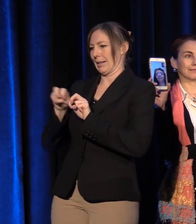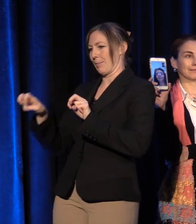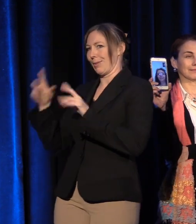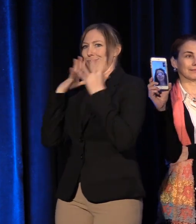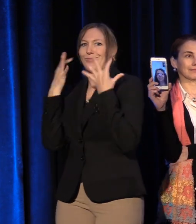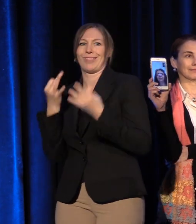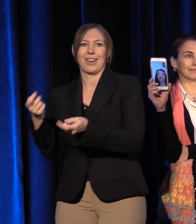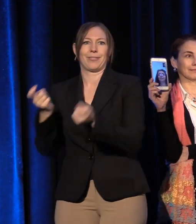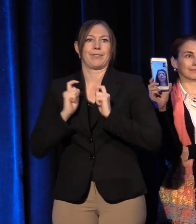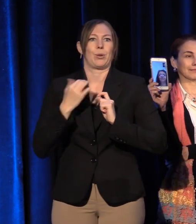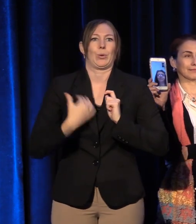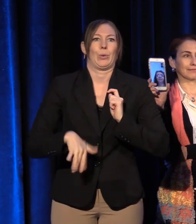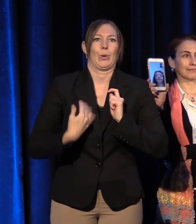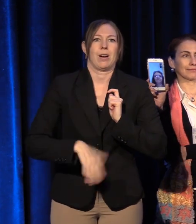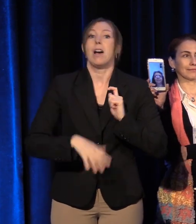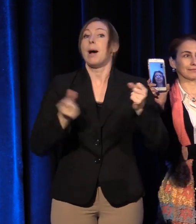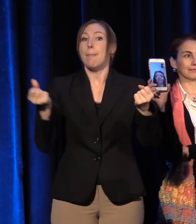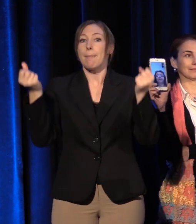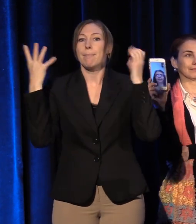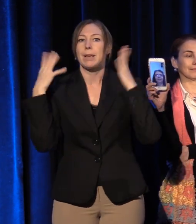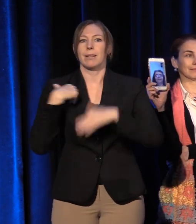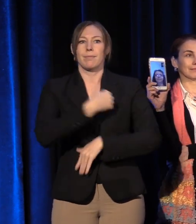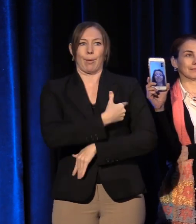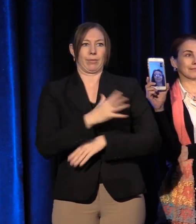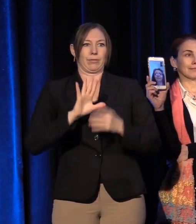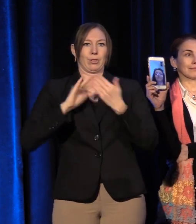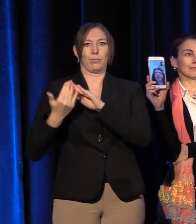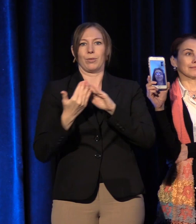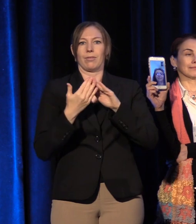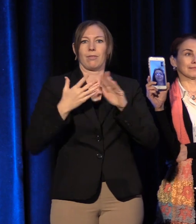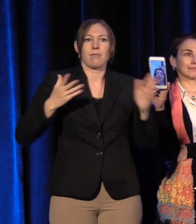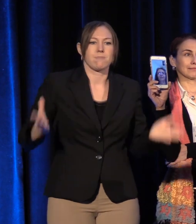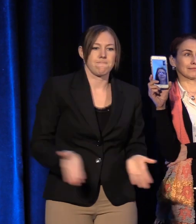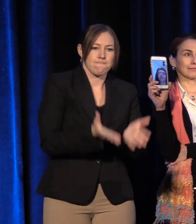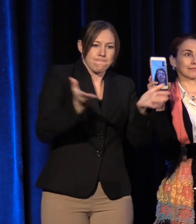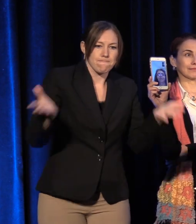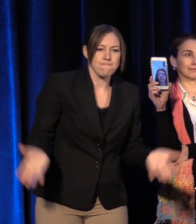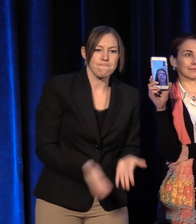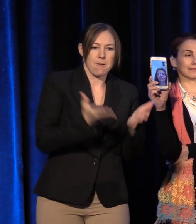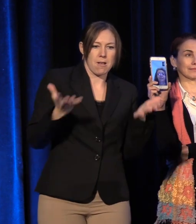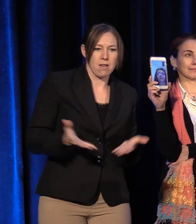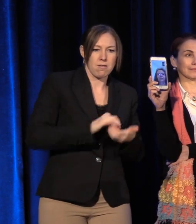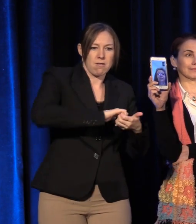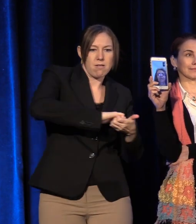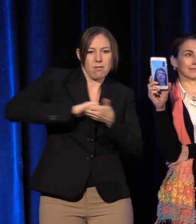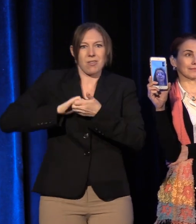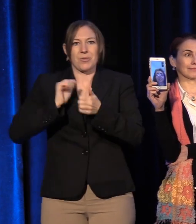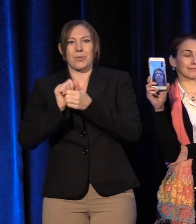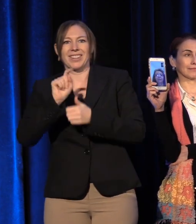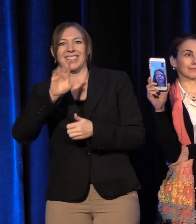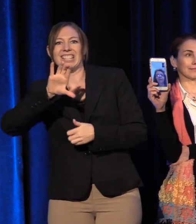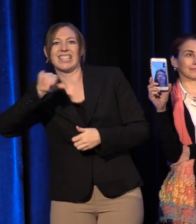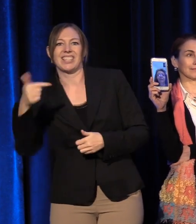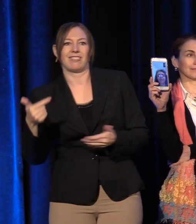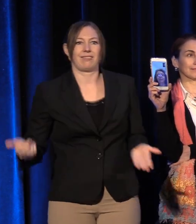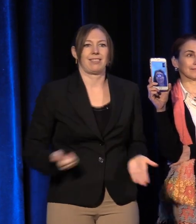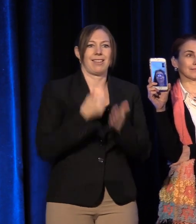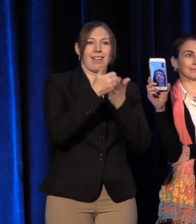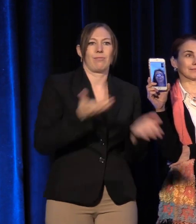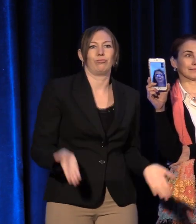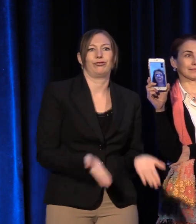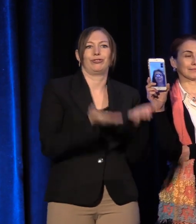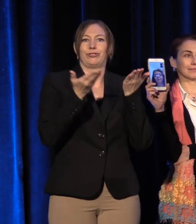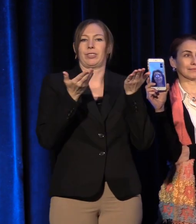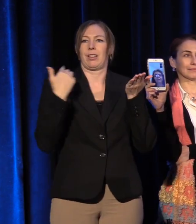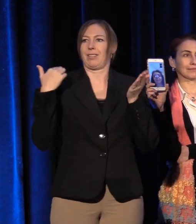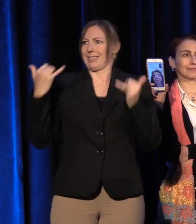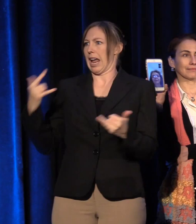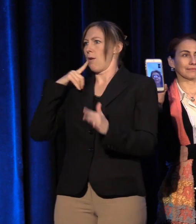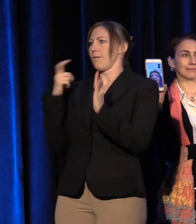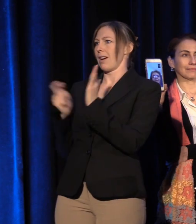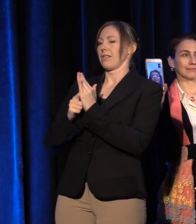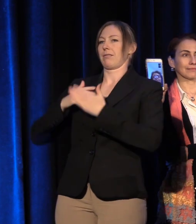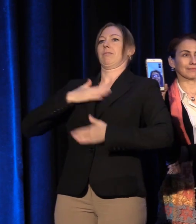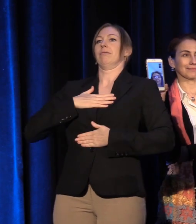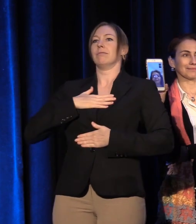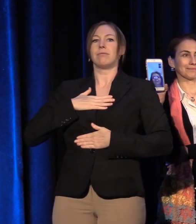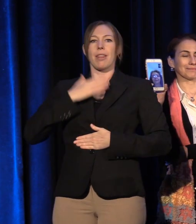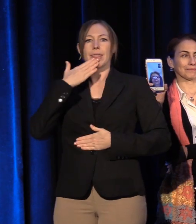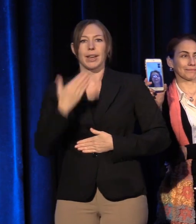Many, many members of our community have been nurtured and emboldened by a relationship with TCG over the years, and it means so much to be recognized in this way. Thank you.